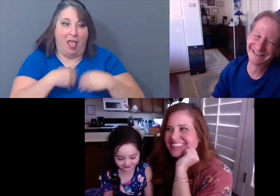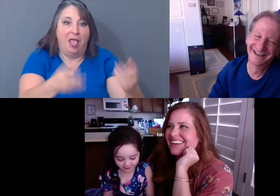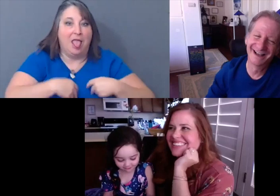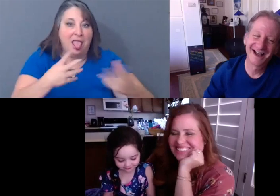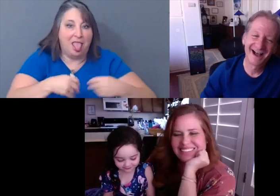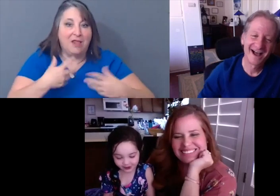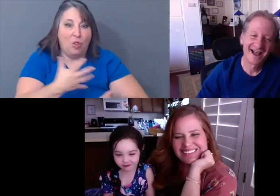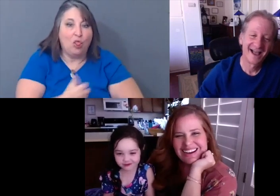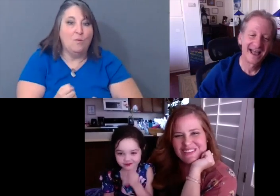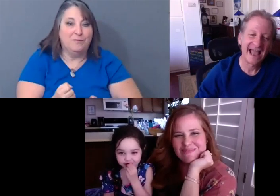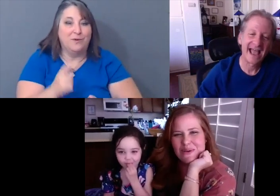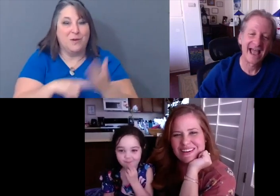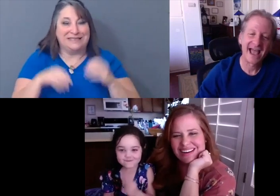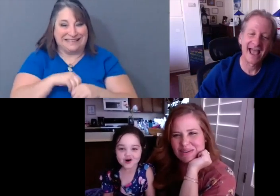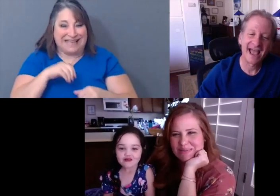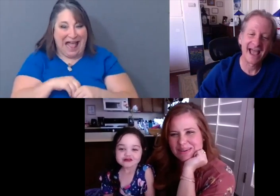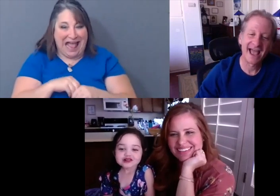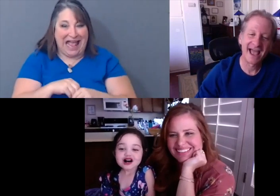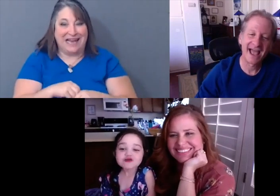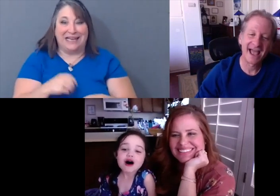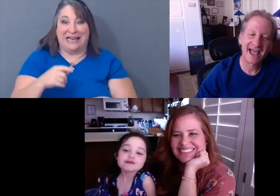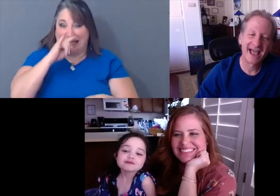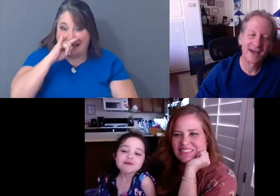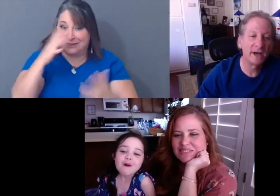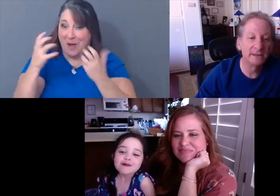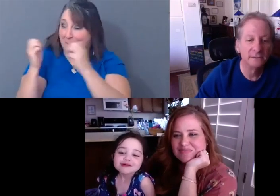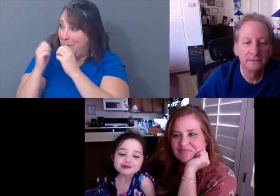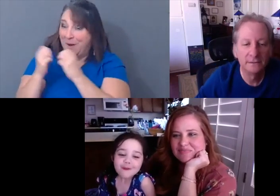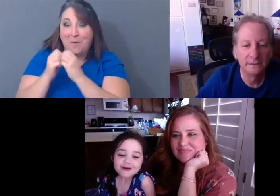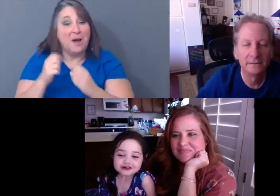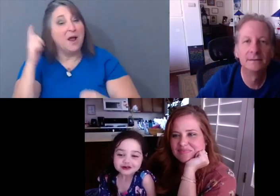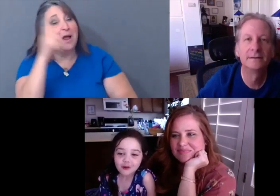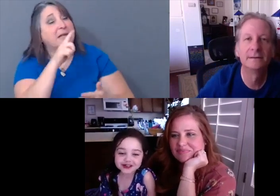You know, I want more, I want more. Guess what? What?